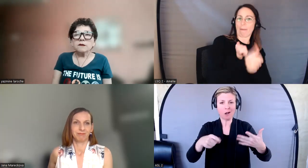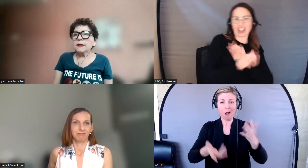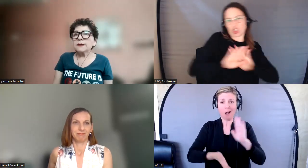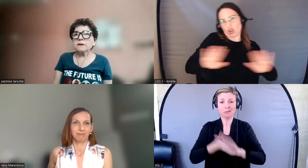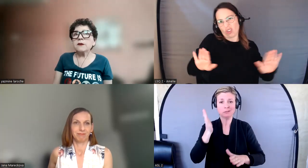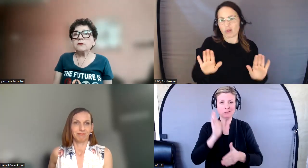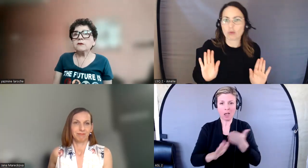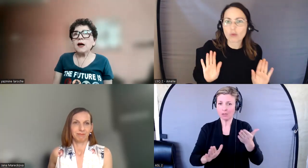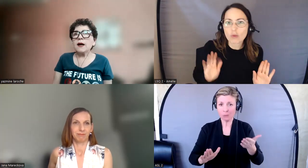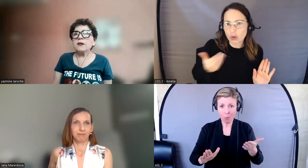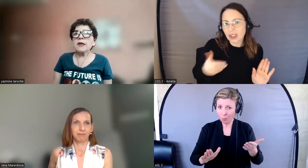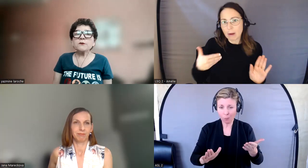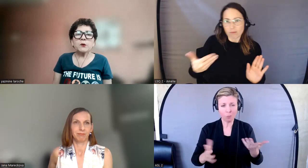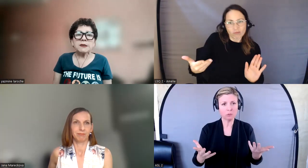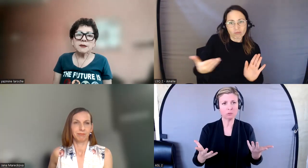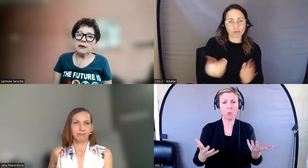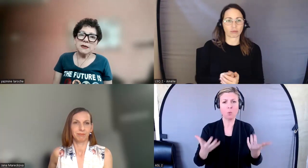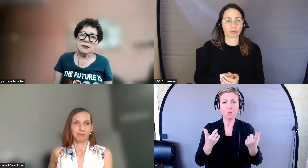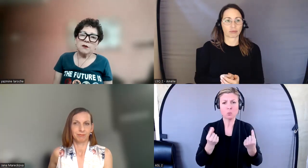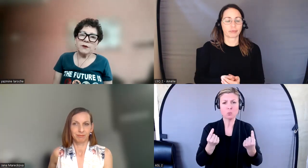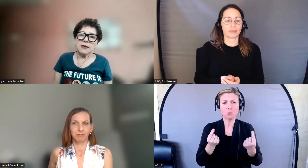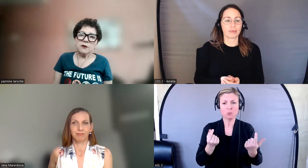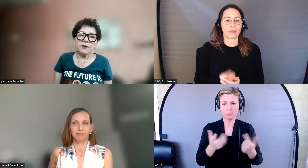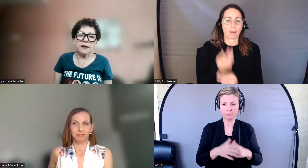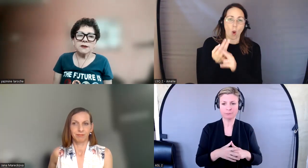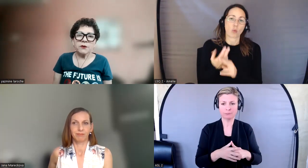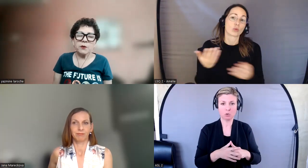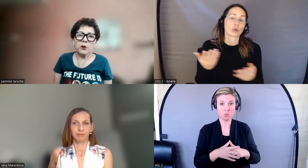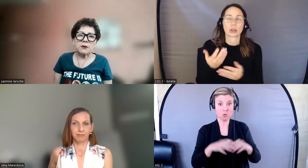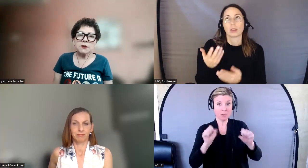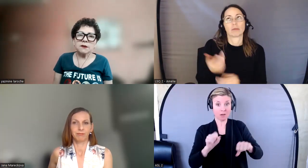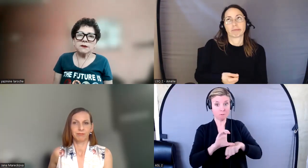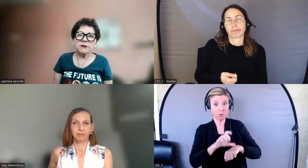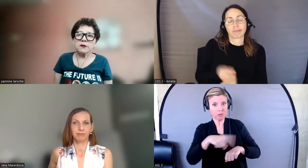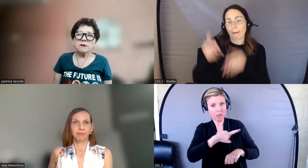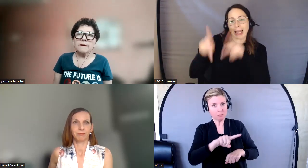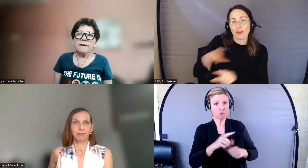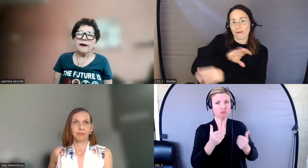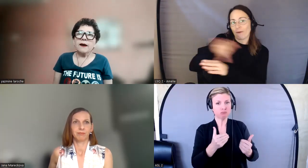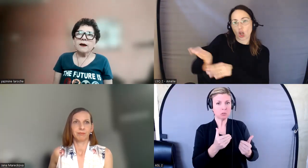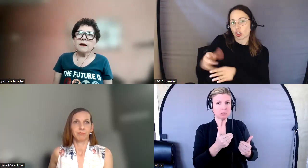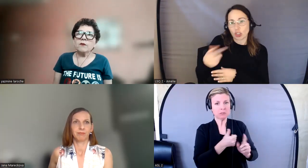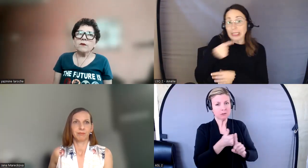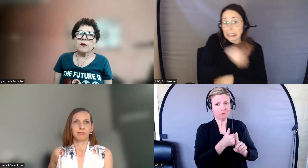well you know you can't force somebody to self-identify it's a very personal issue uh